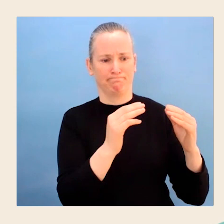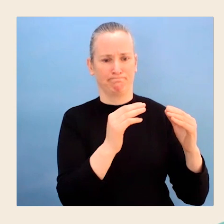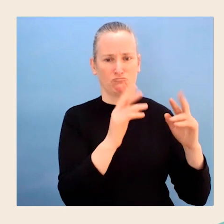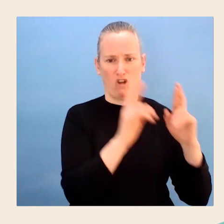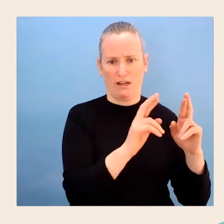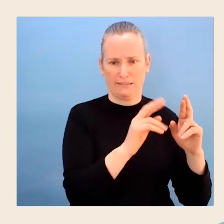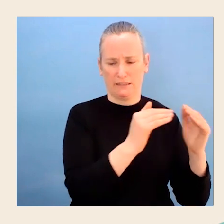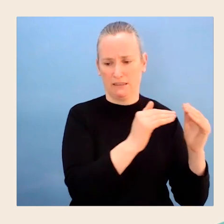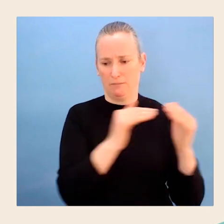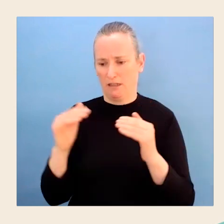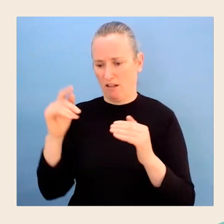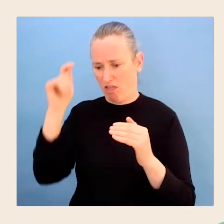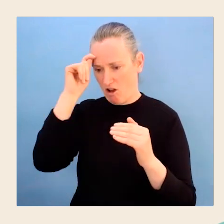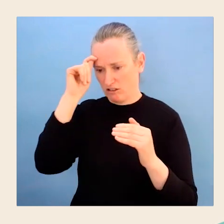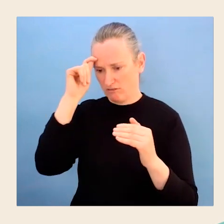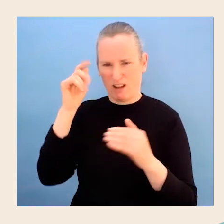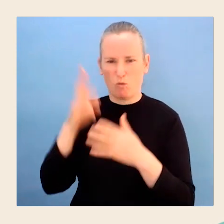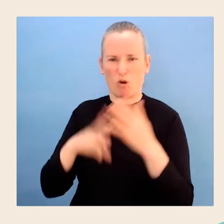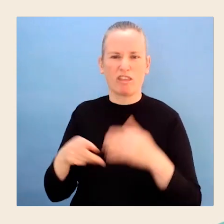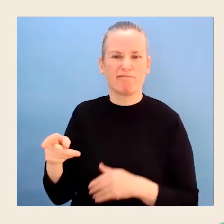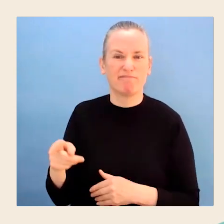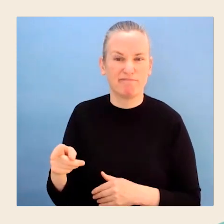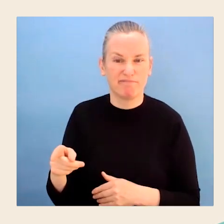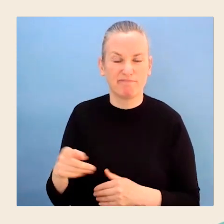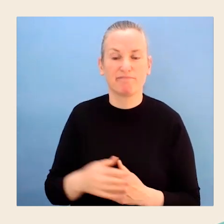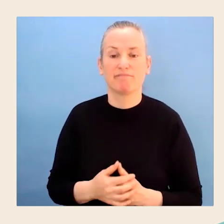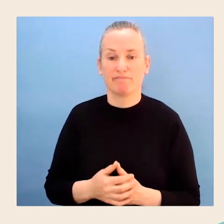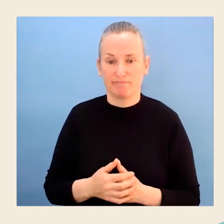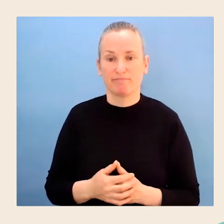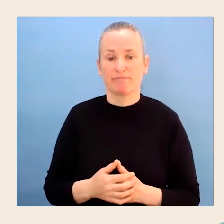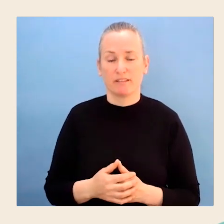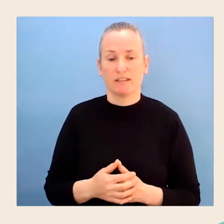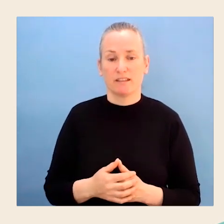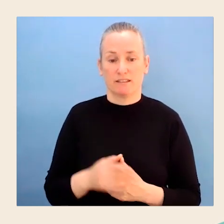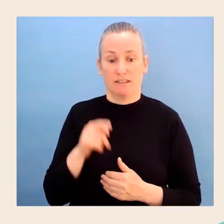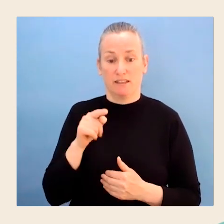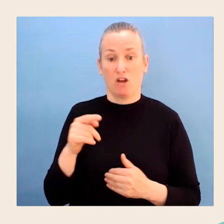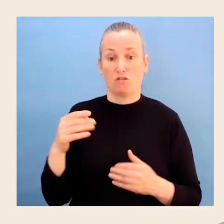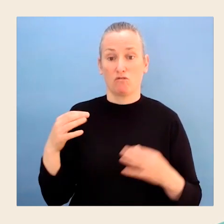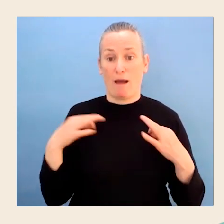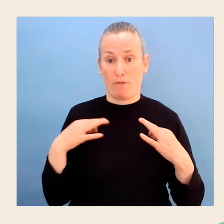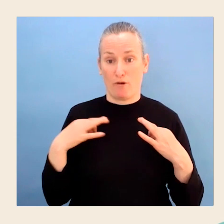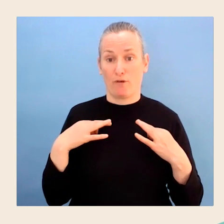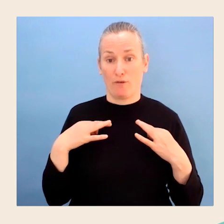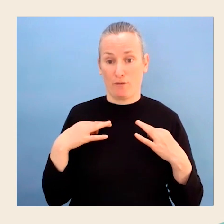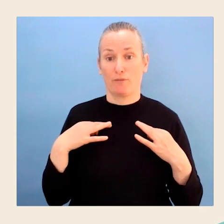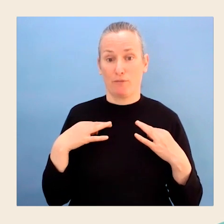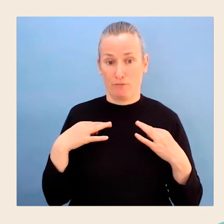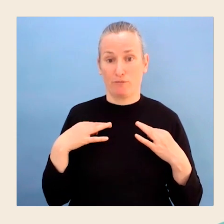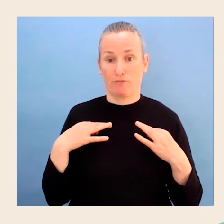So the stakes of grammar in the disability community get tied to capacity.